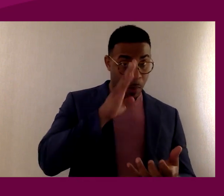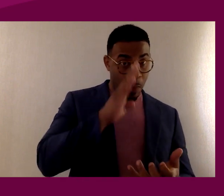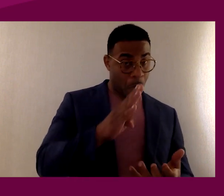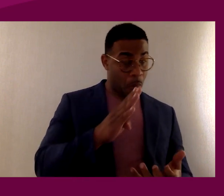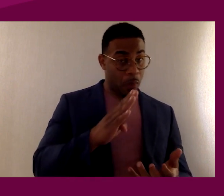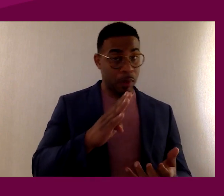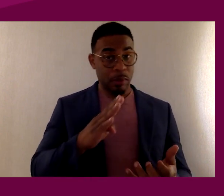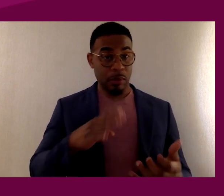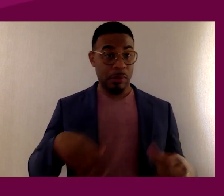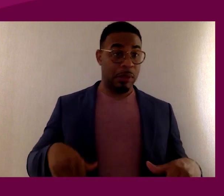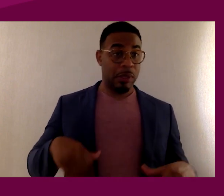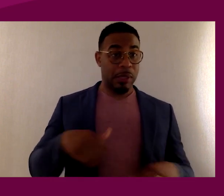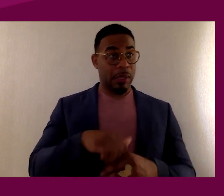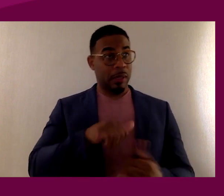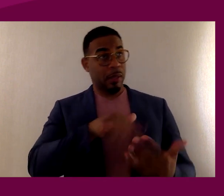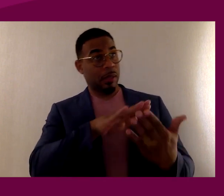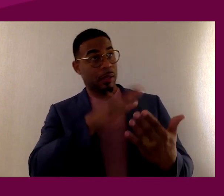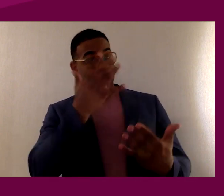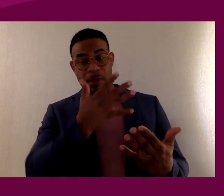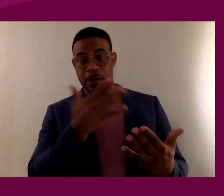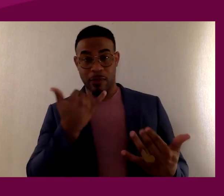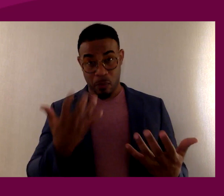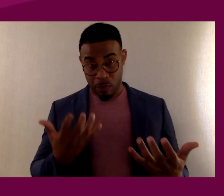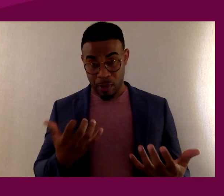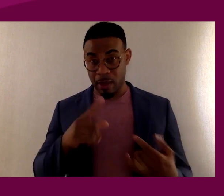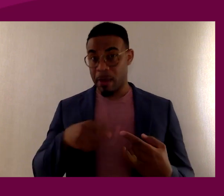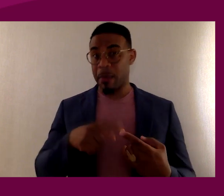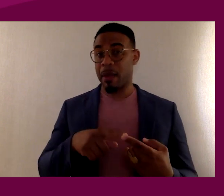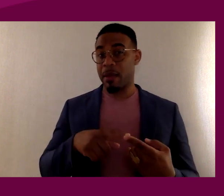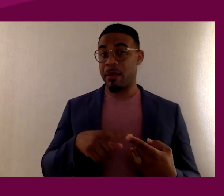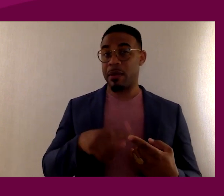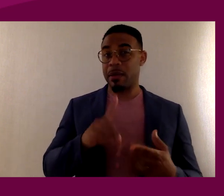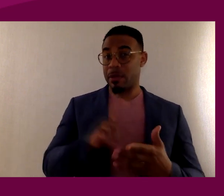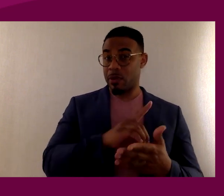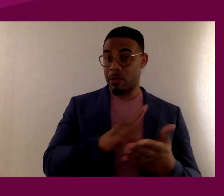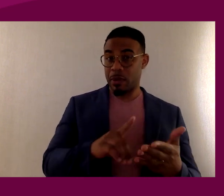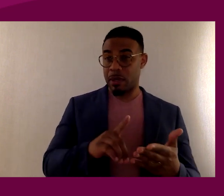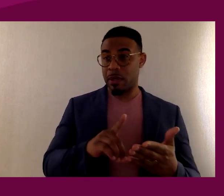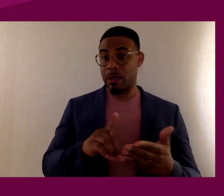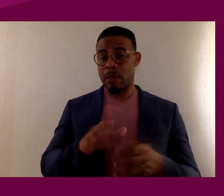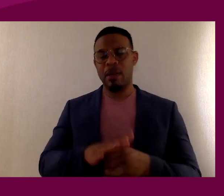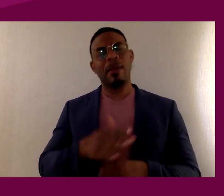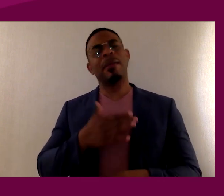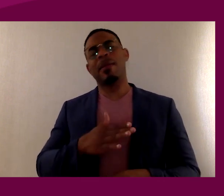If you want want to be bold and sassy and get in other people's spaces about